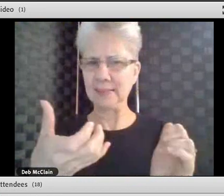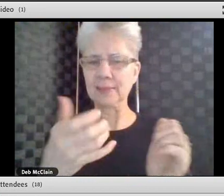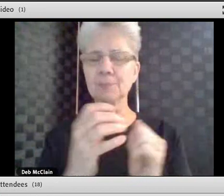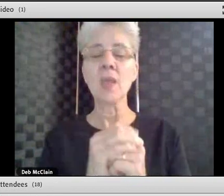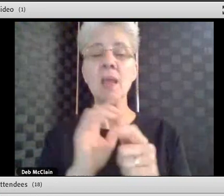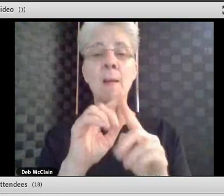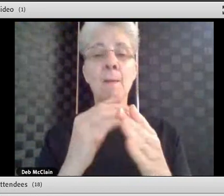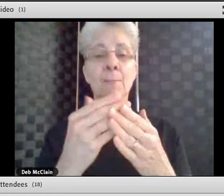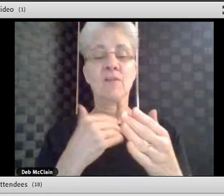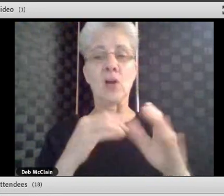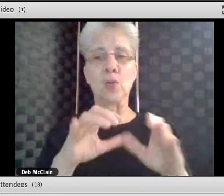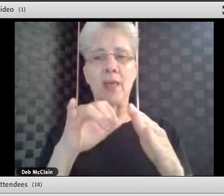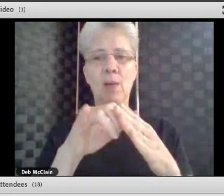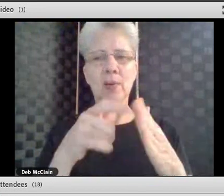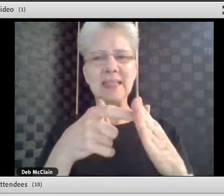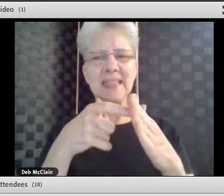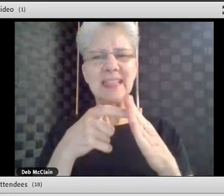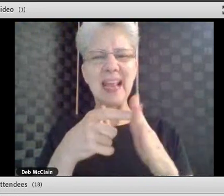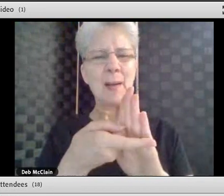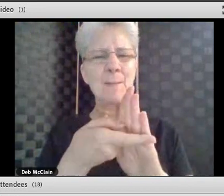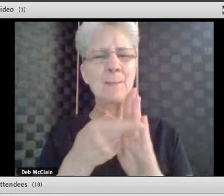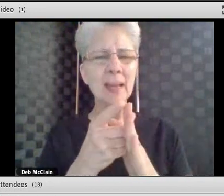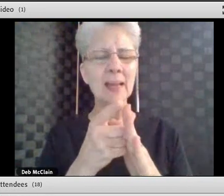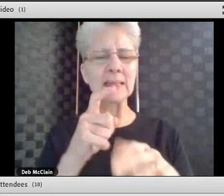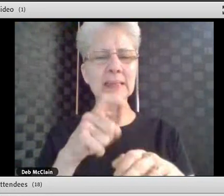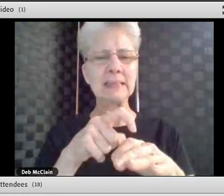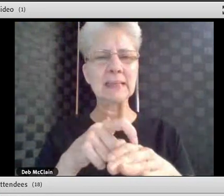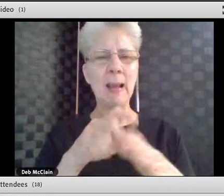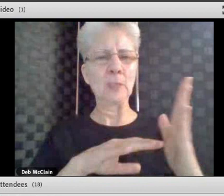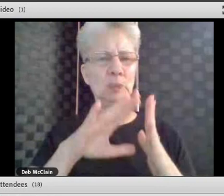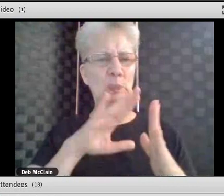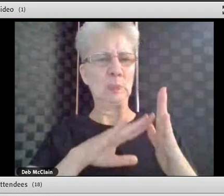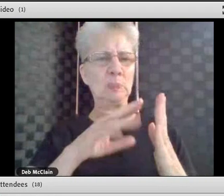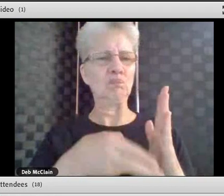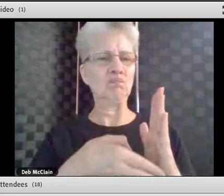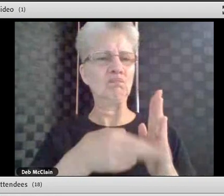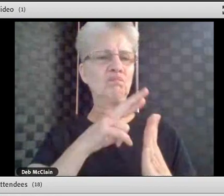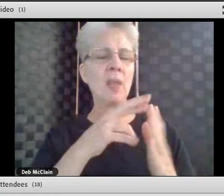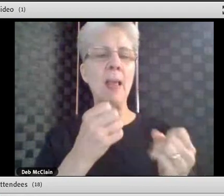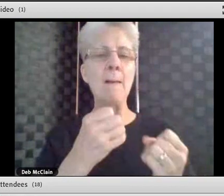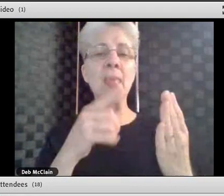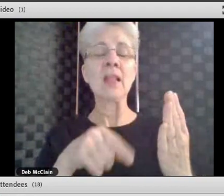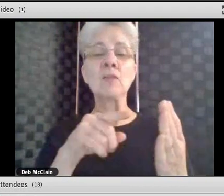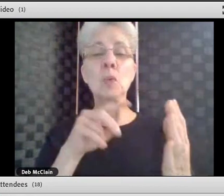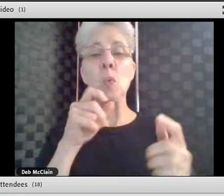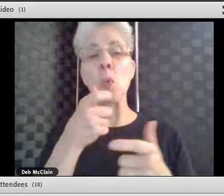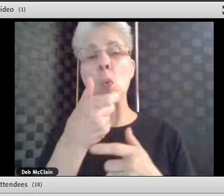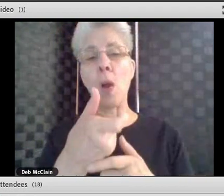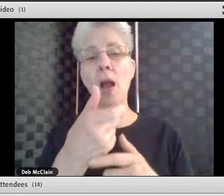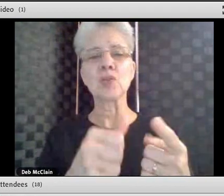I want to take a little bit of a time travel with you. So how many of you watched the original "Star Trek"?